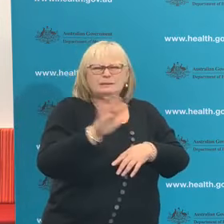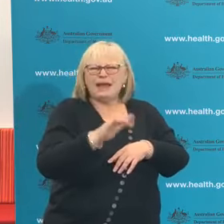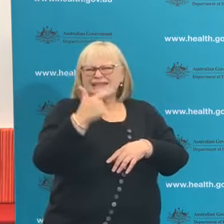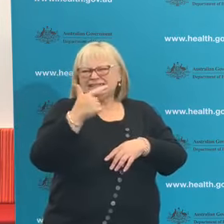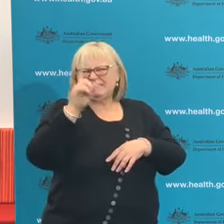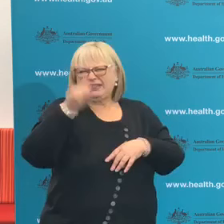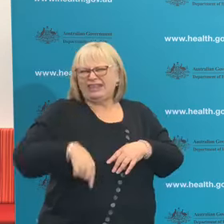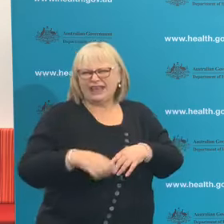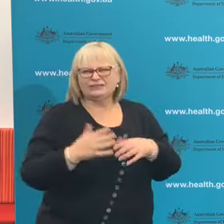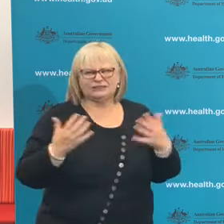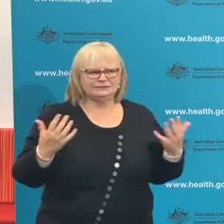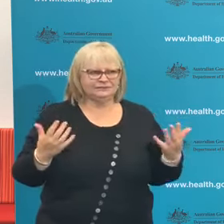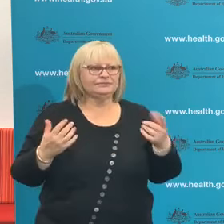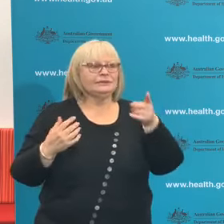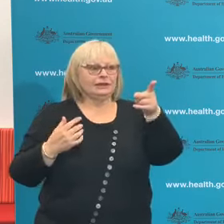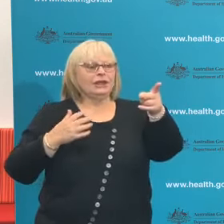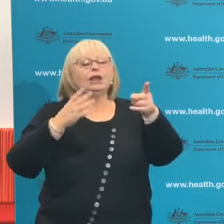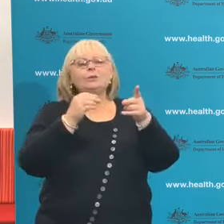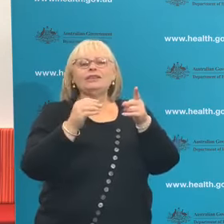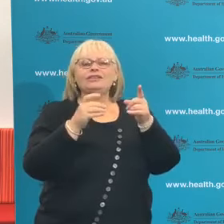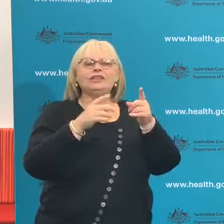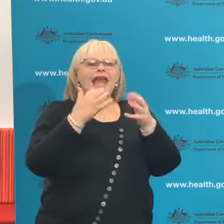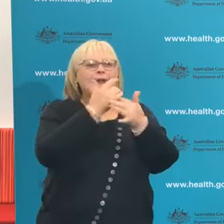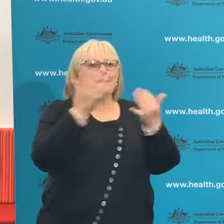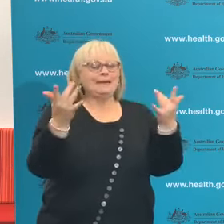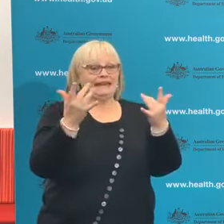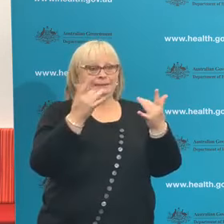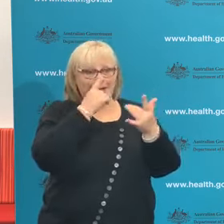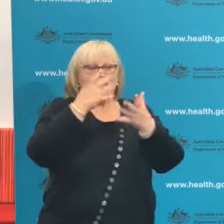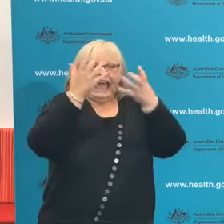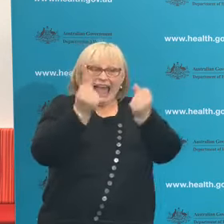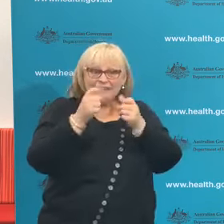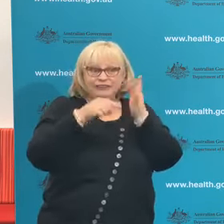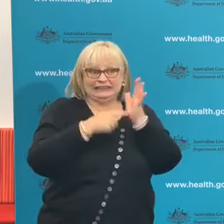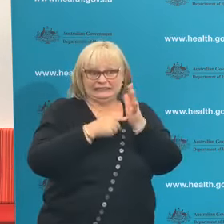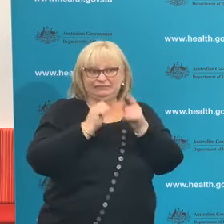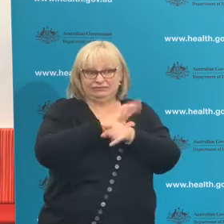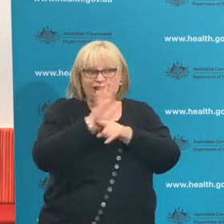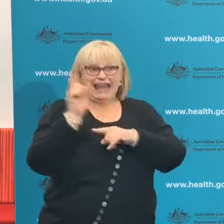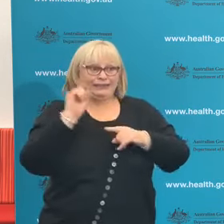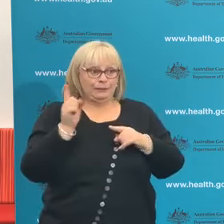On the active case numbers, how much is there of this virus in the community